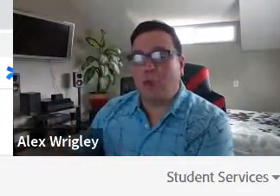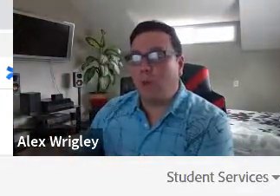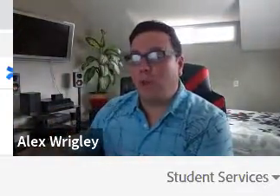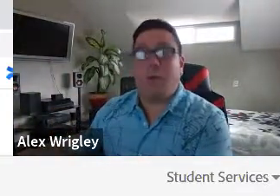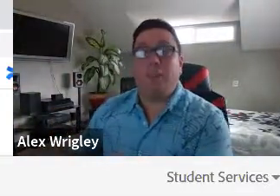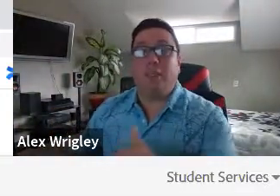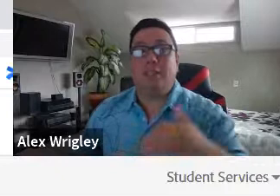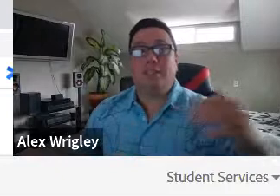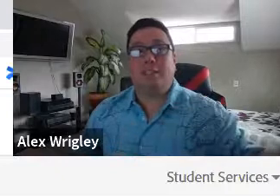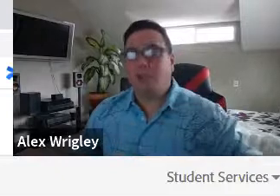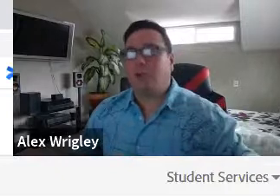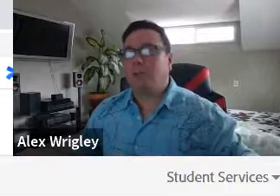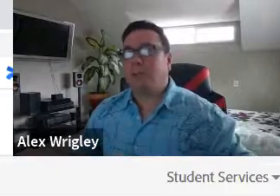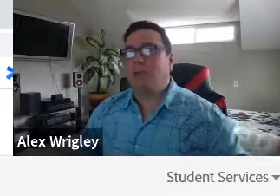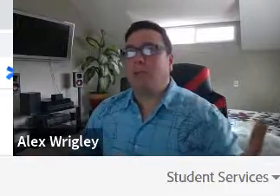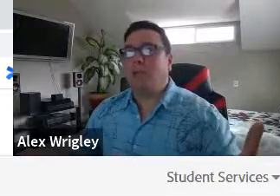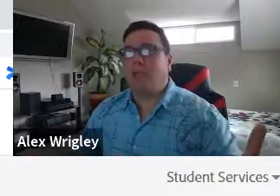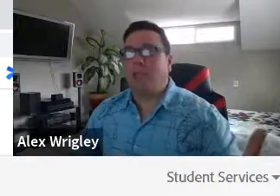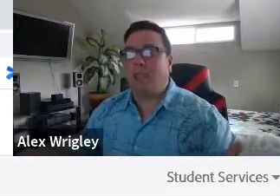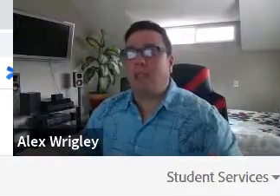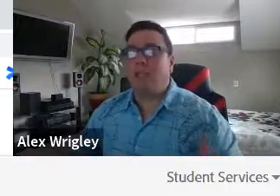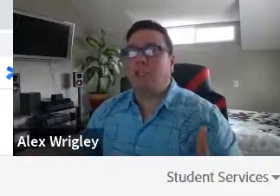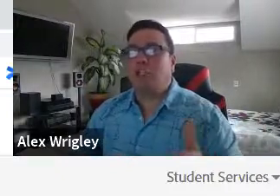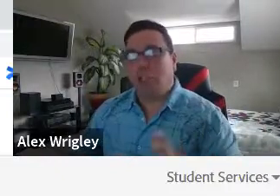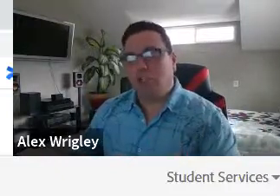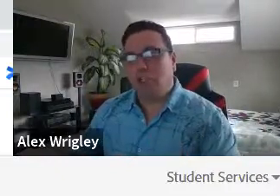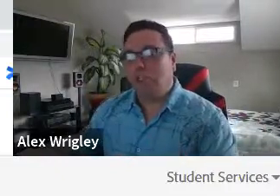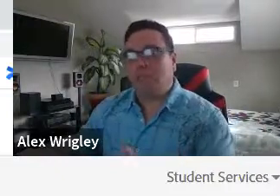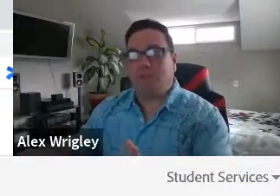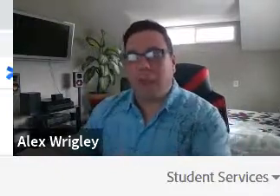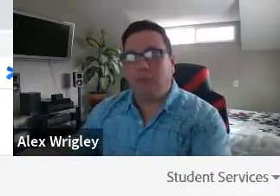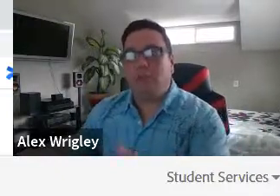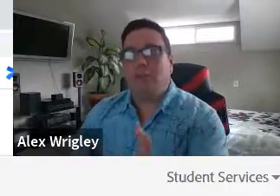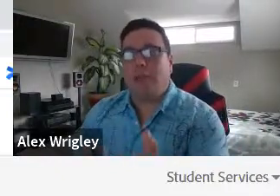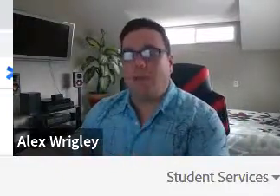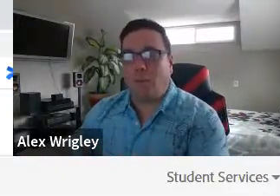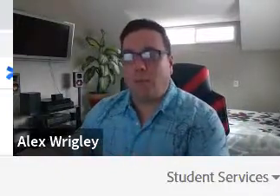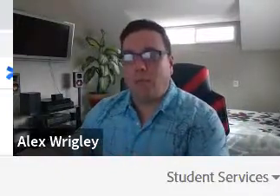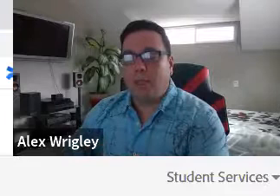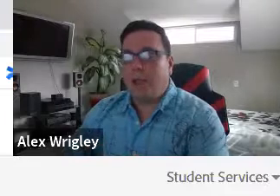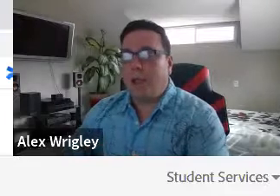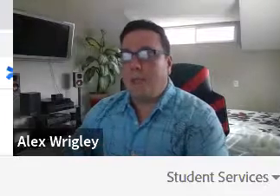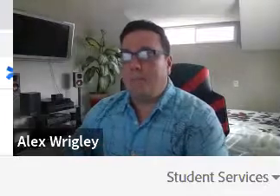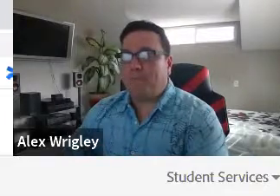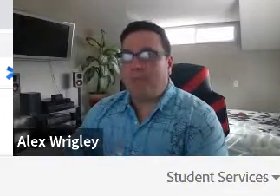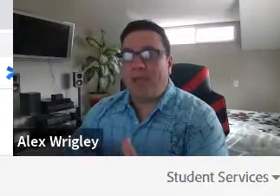to go in or if the sender is able to go in and change the values on that form. That